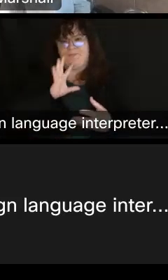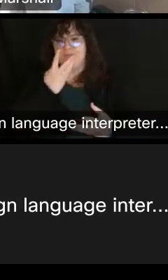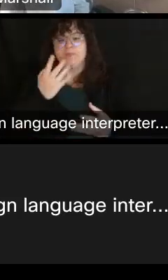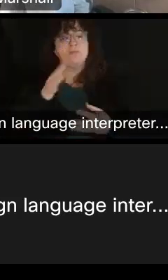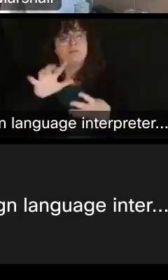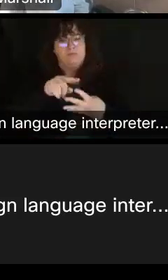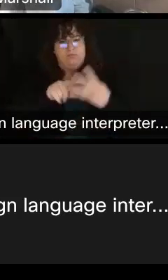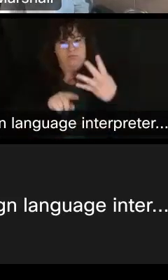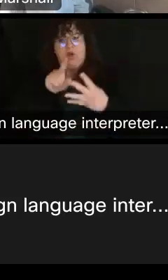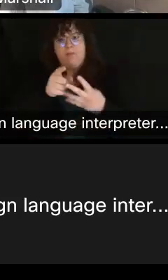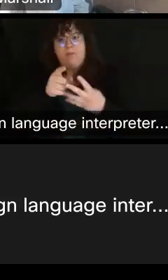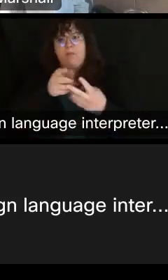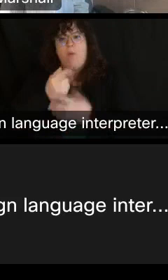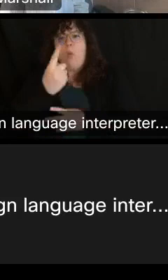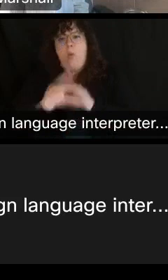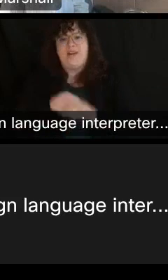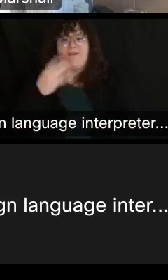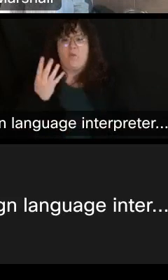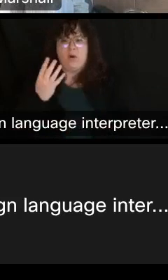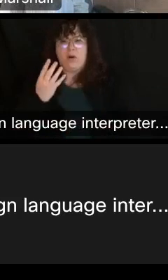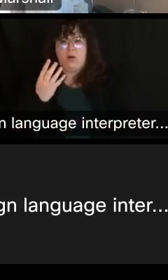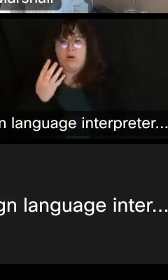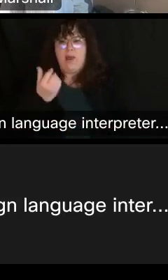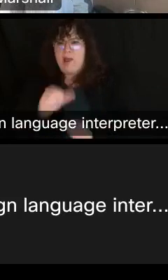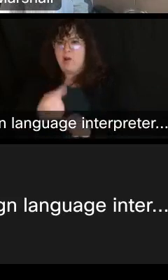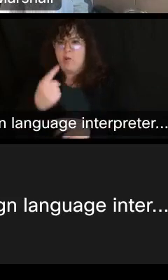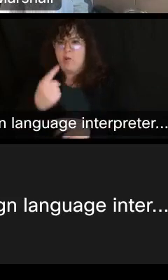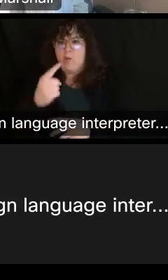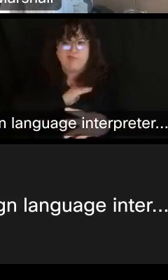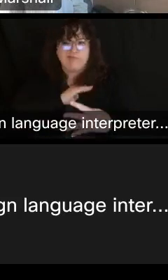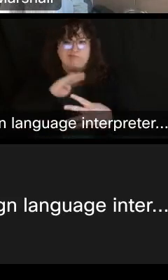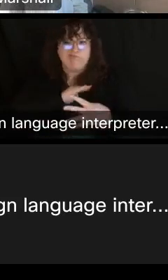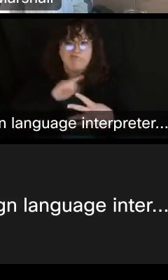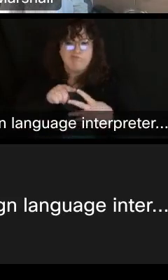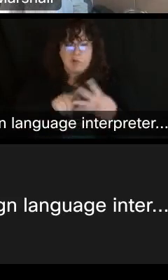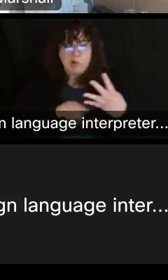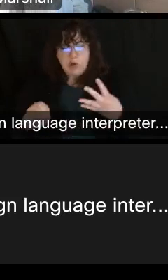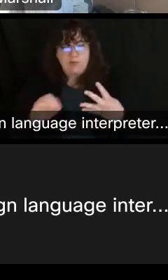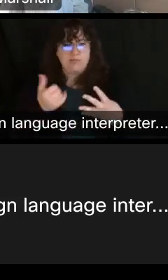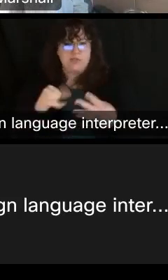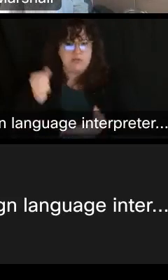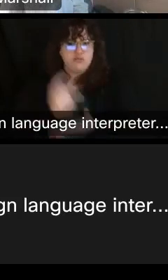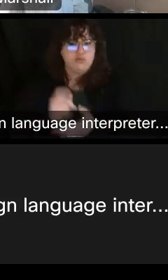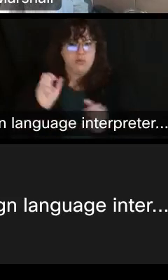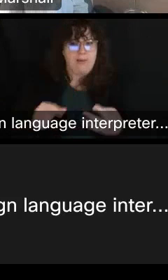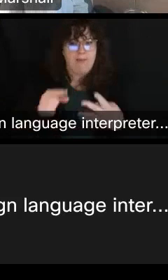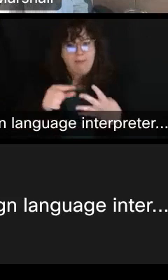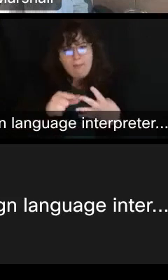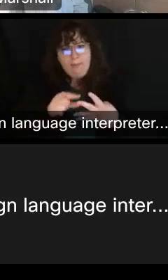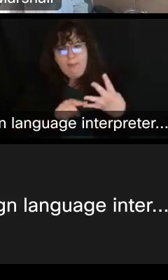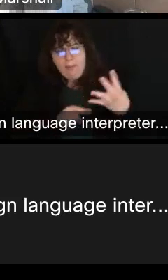next one can be one of these, a person of psychosis risk of harm psychopathological